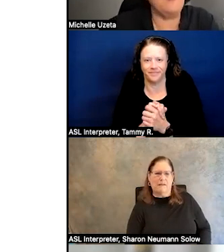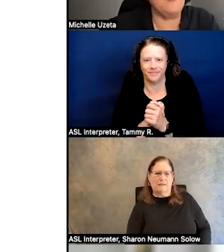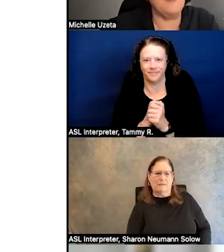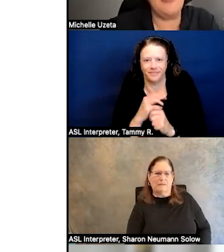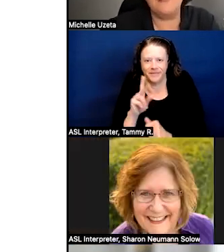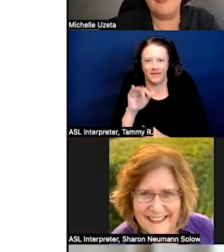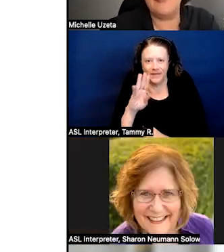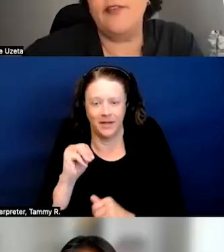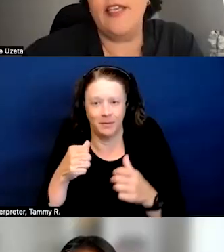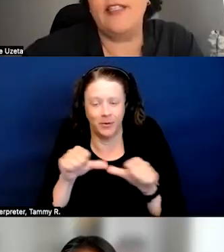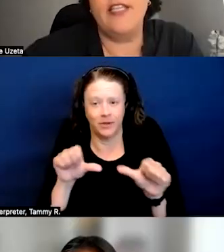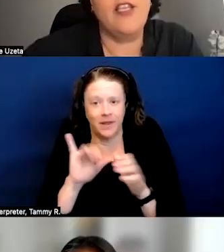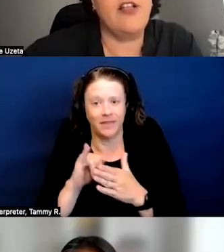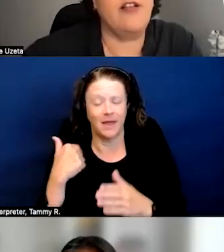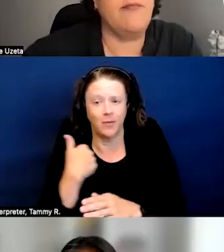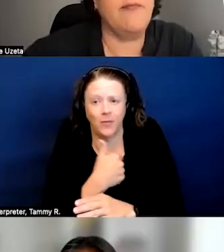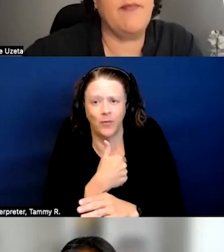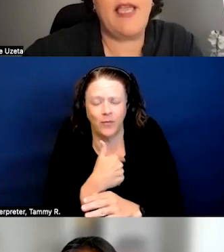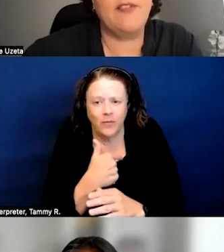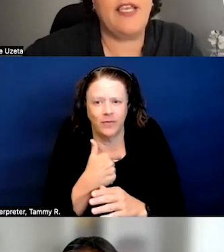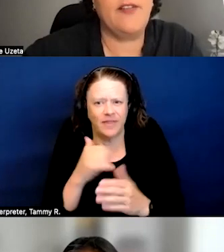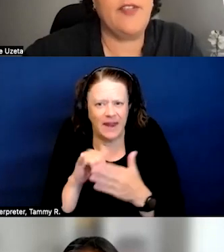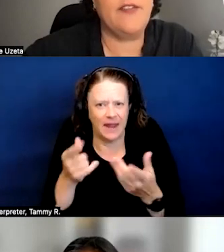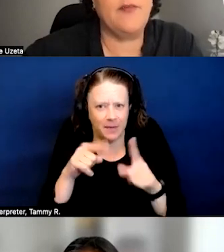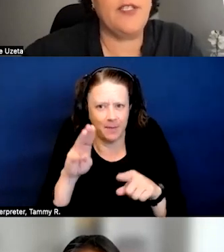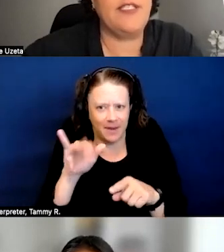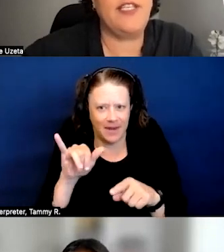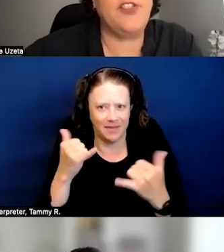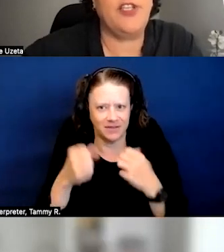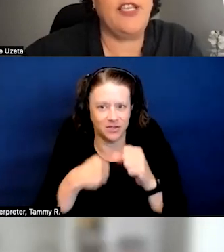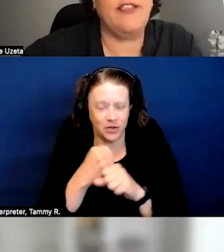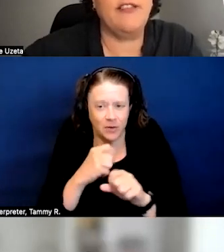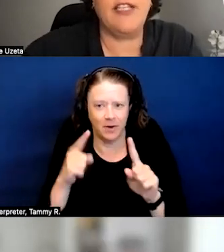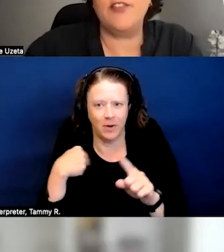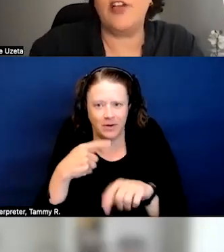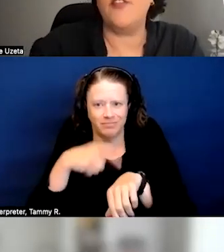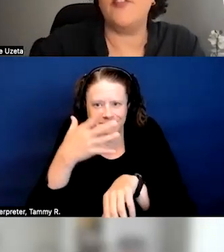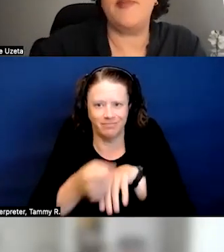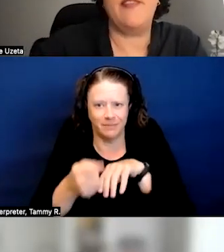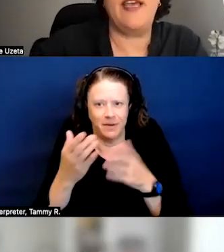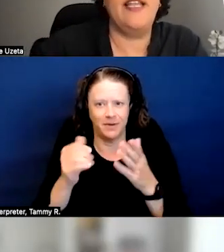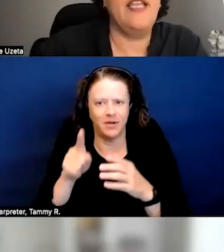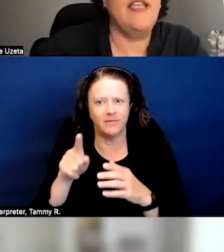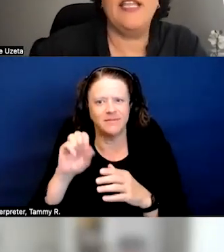you can connect with Silvia outside of this presentation and talk further about that.